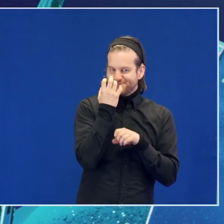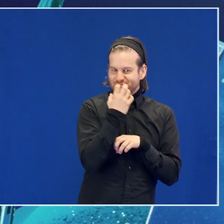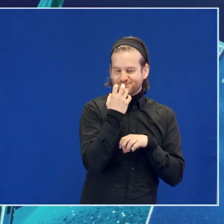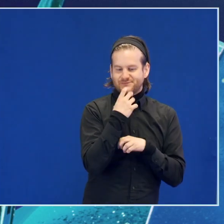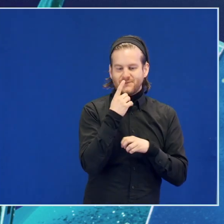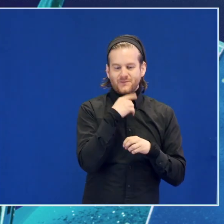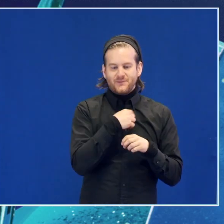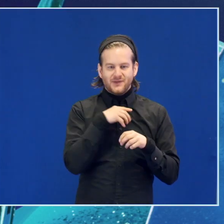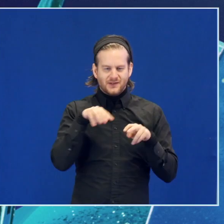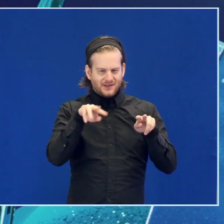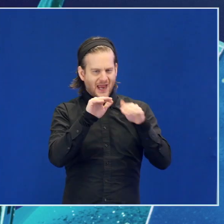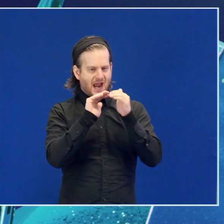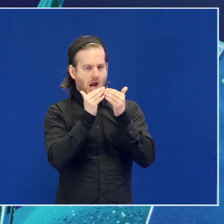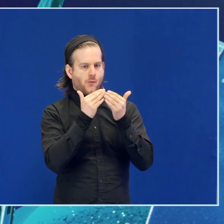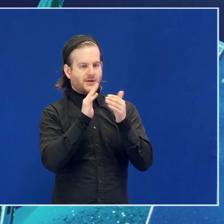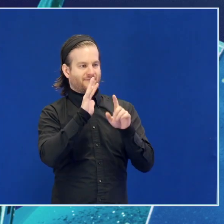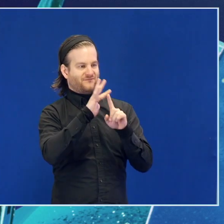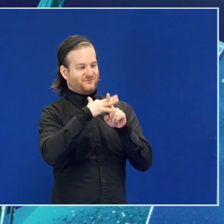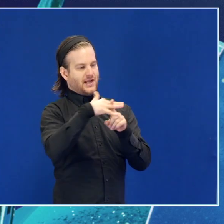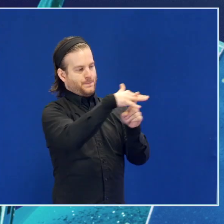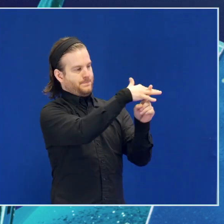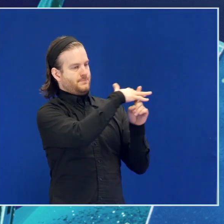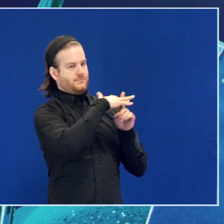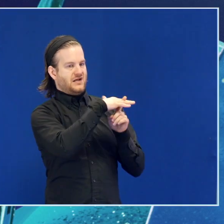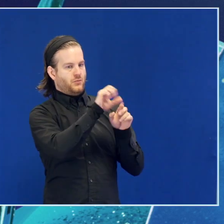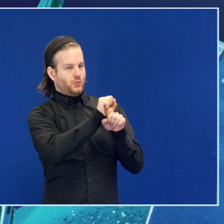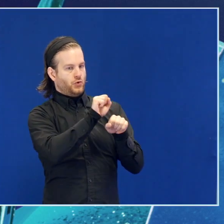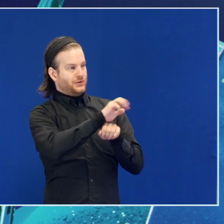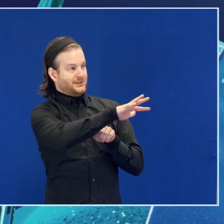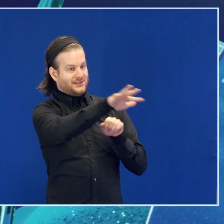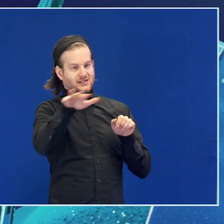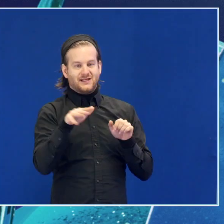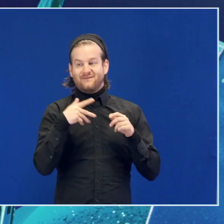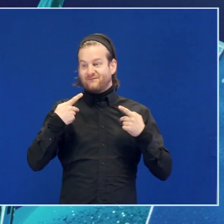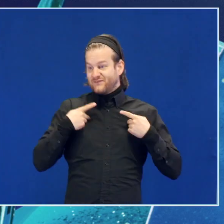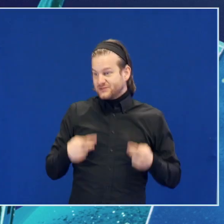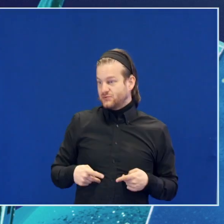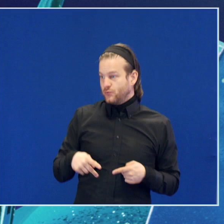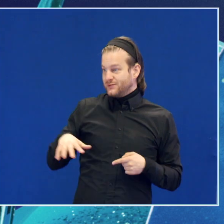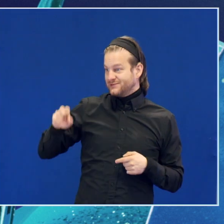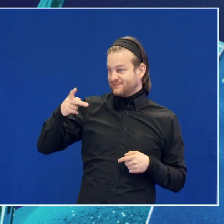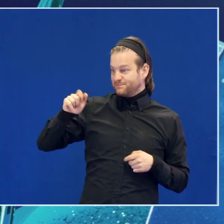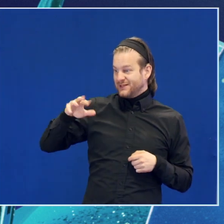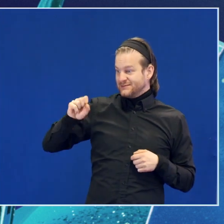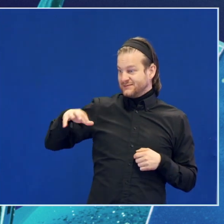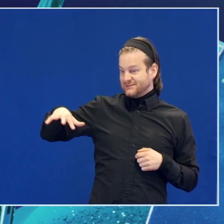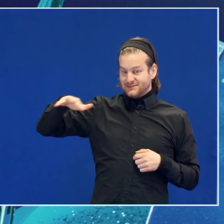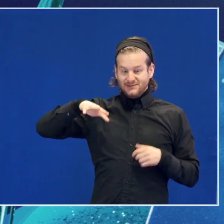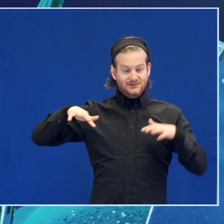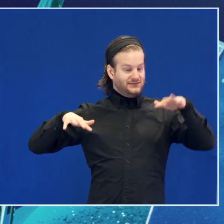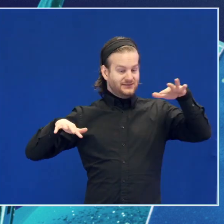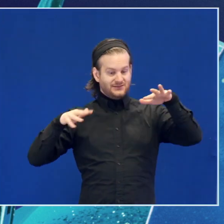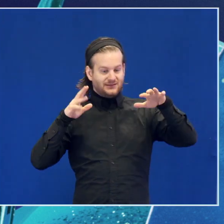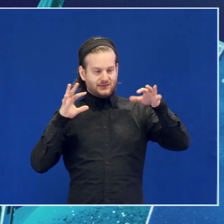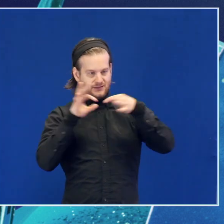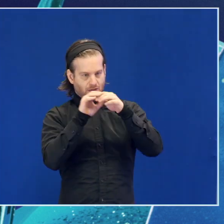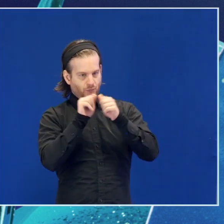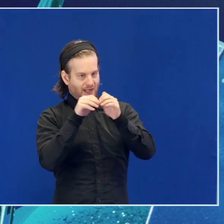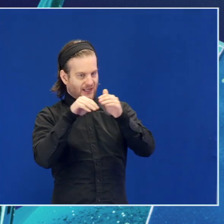We talk a lot about physical spaces when it comes to accessibility. And when you talk about physical spaces and neuroinclusion,